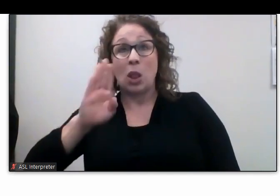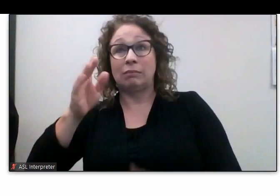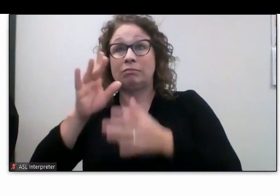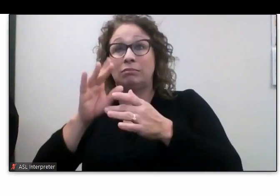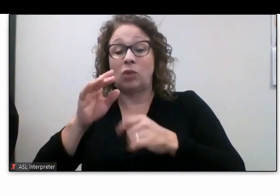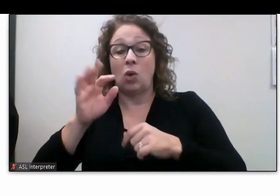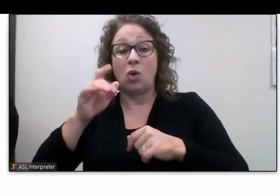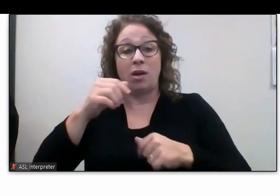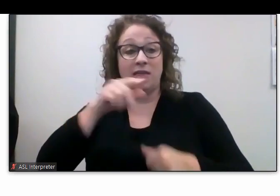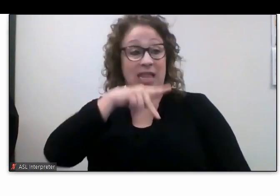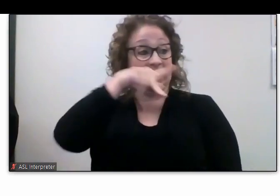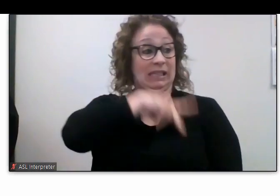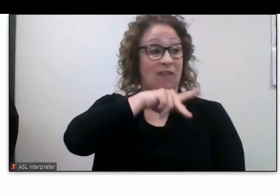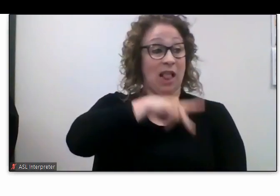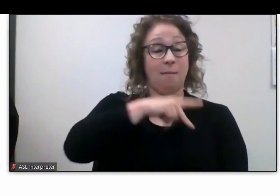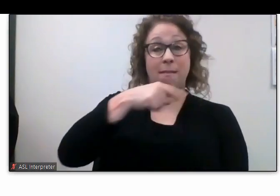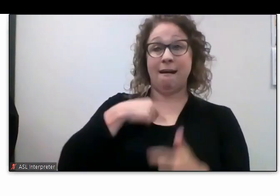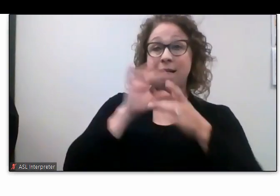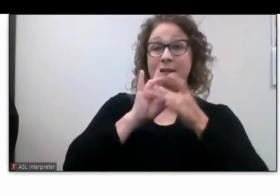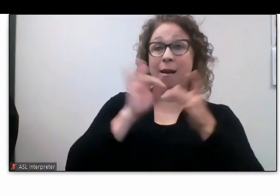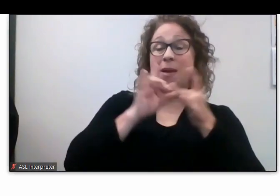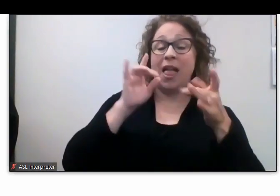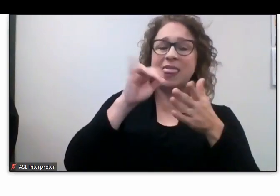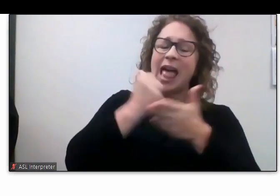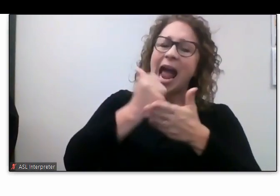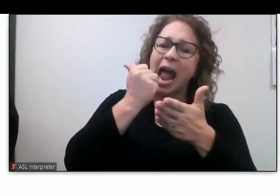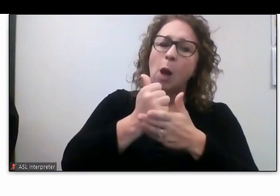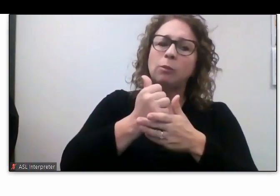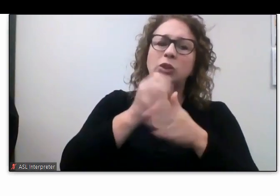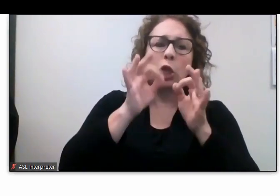that's helpful so interpreter knows who is talking